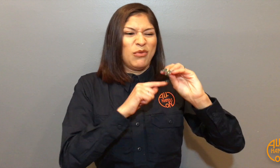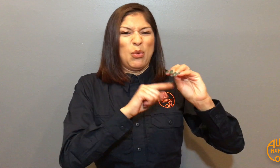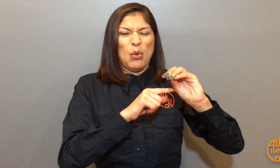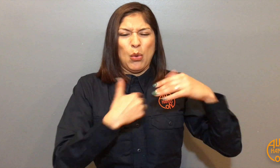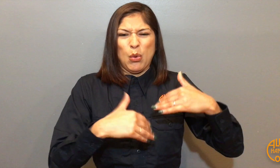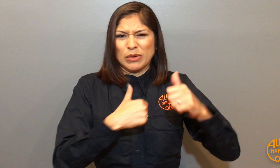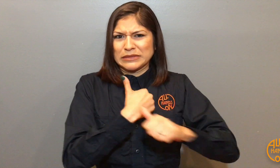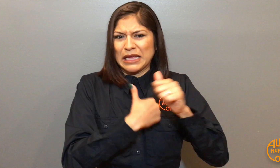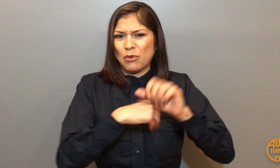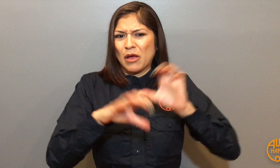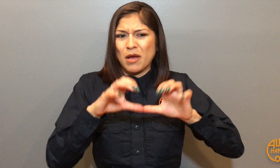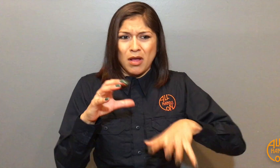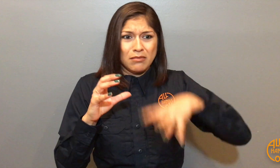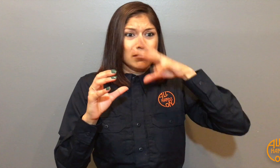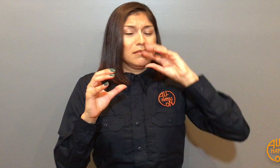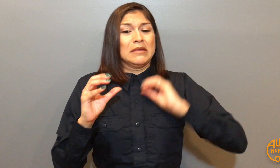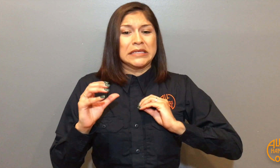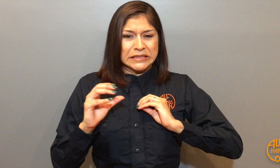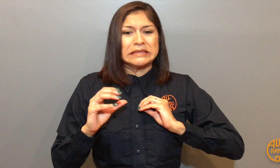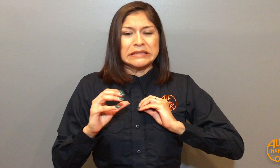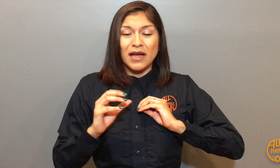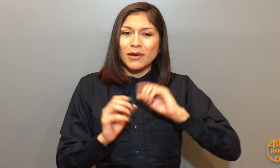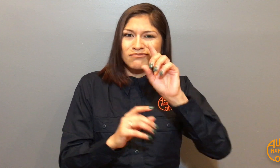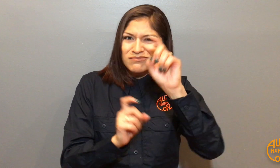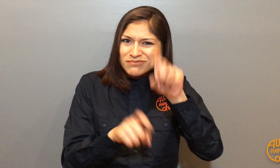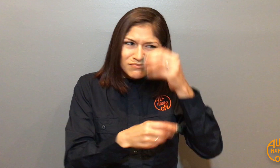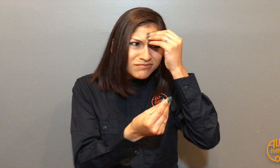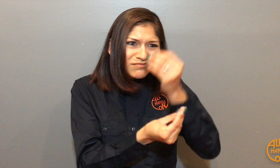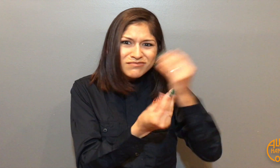you even hailed some kind of a dangerous chemical